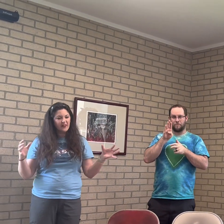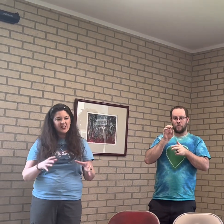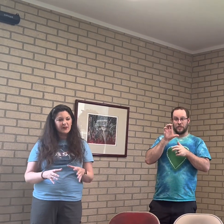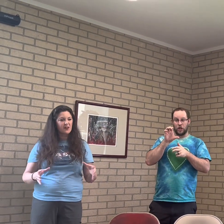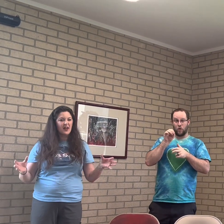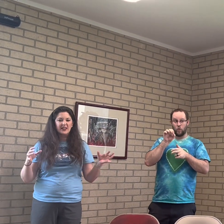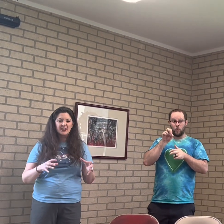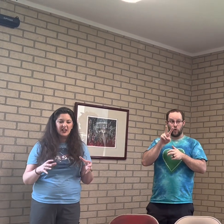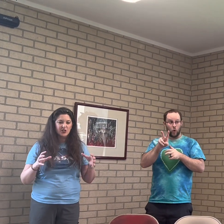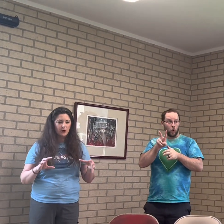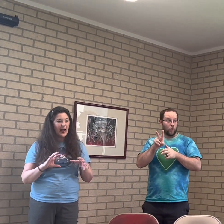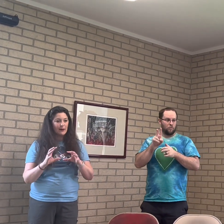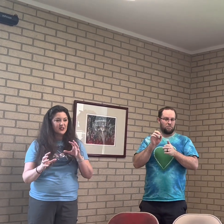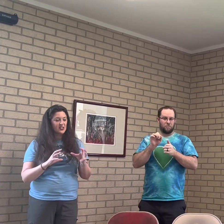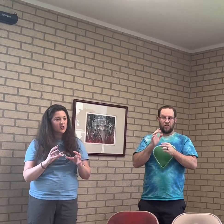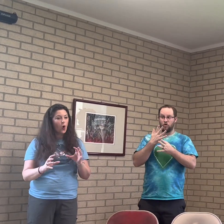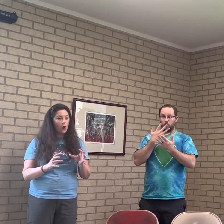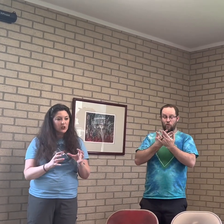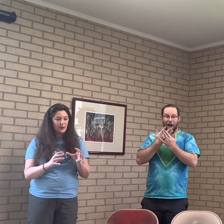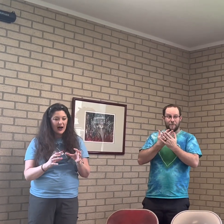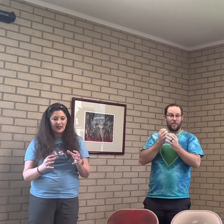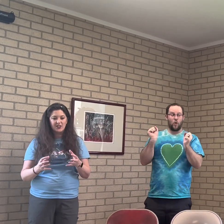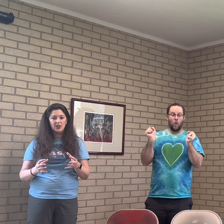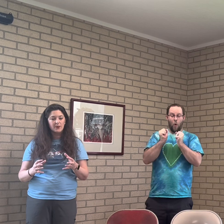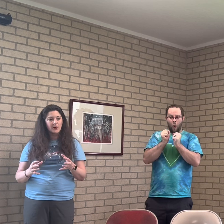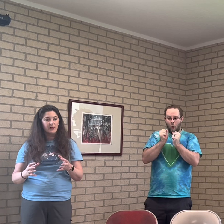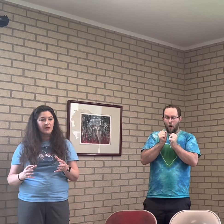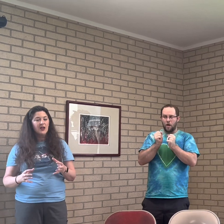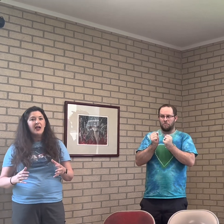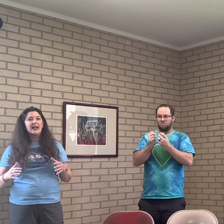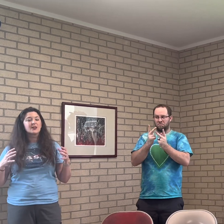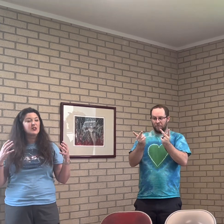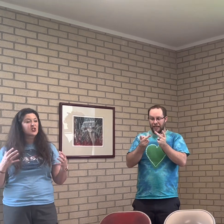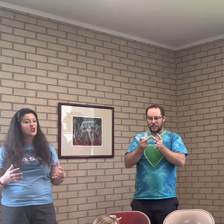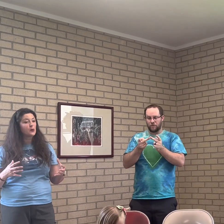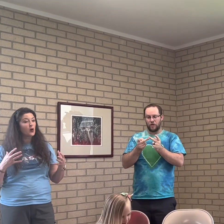different things that get trapped in these corn pockets on the moon. That's gonna be super